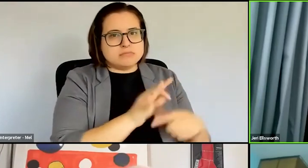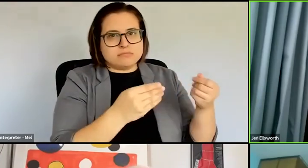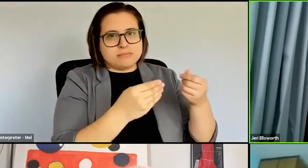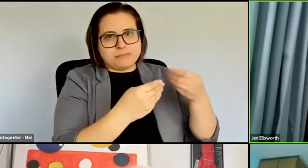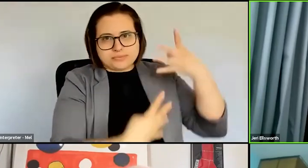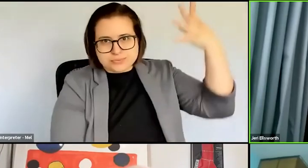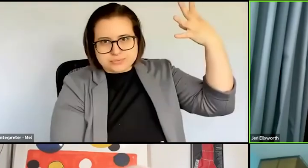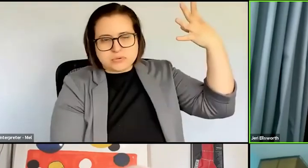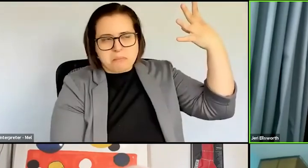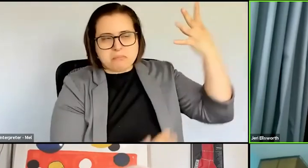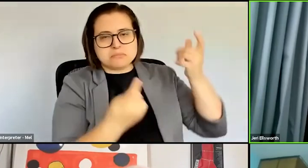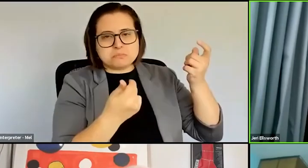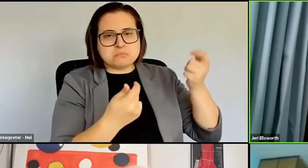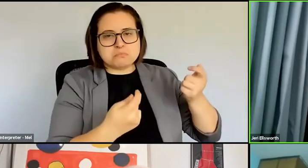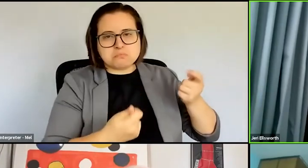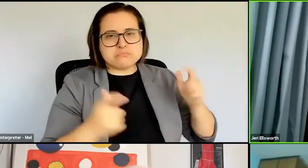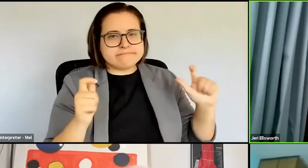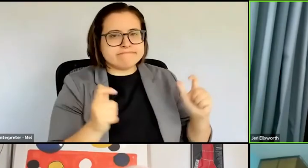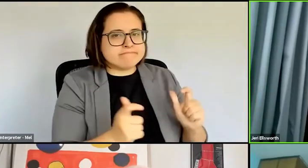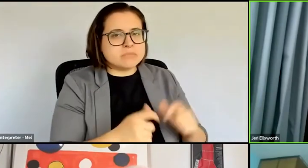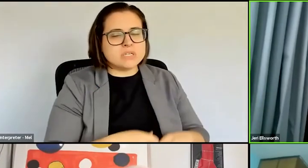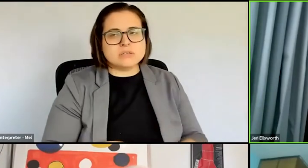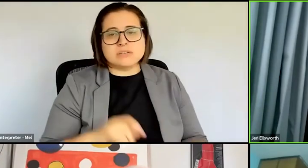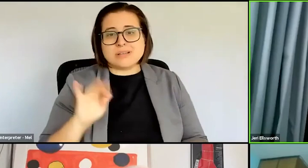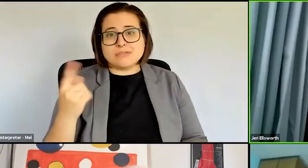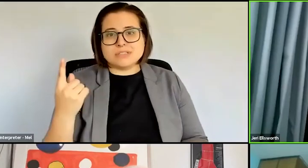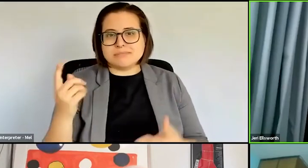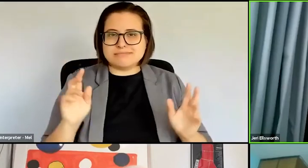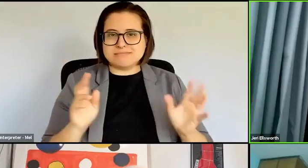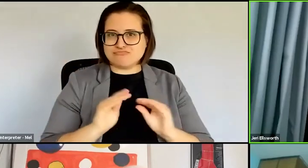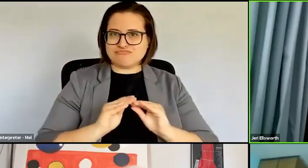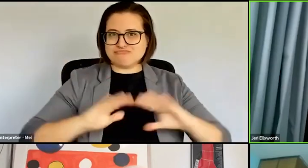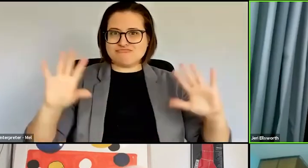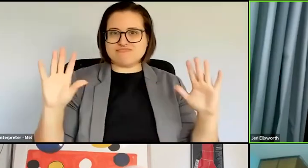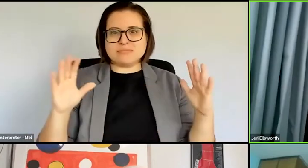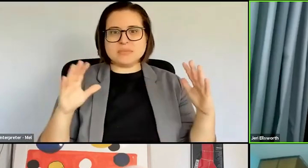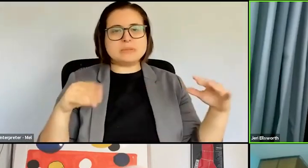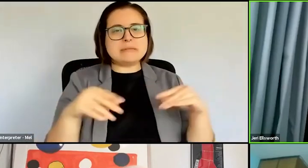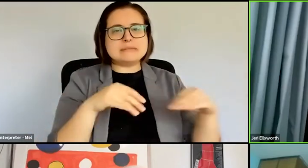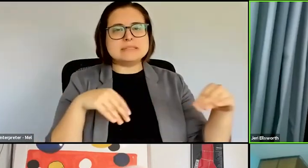if there was some magical dust we could sprinkle in our car to do phone calls and